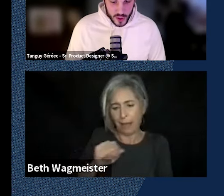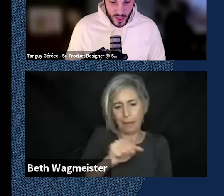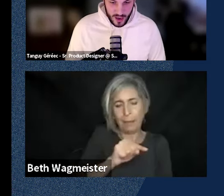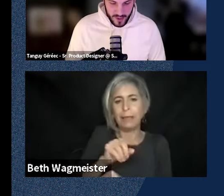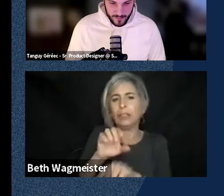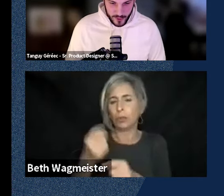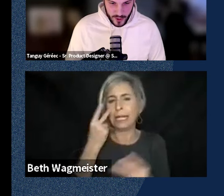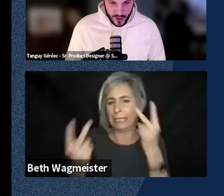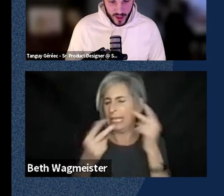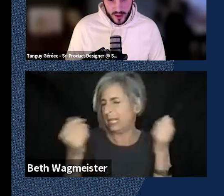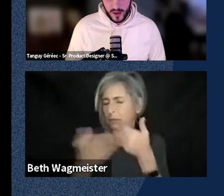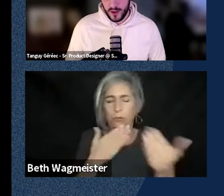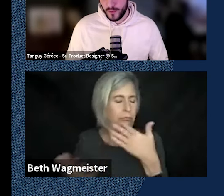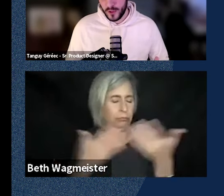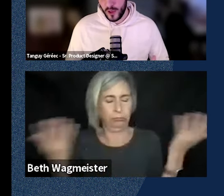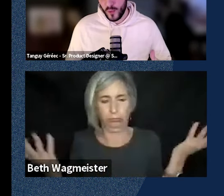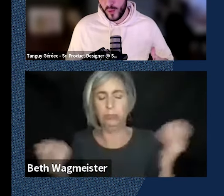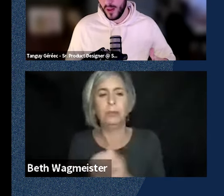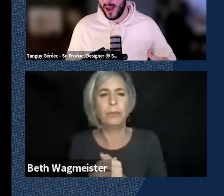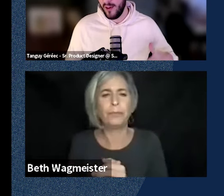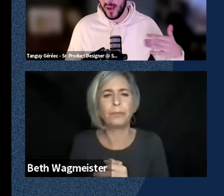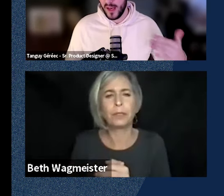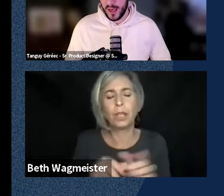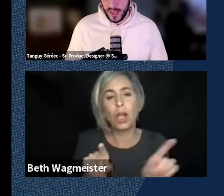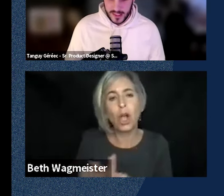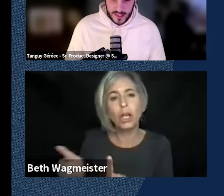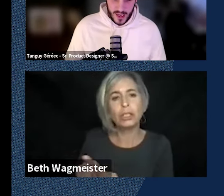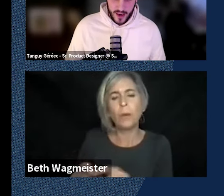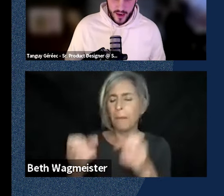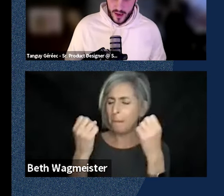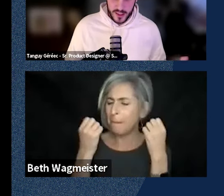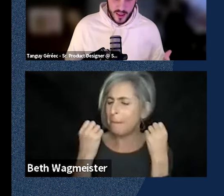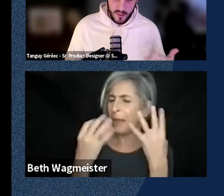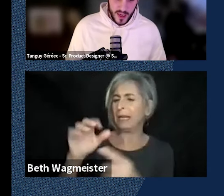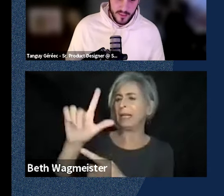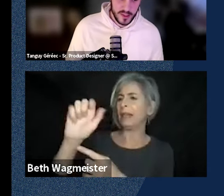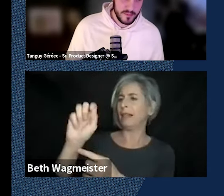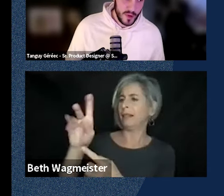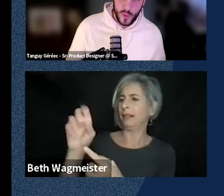So we have that footer and in the footer, we will have many links, and sometimes a way